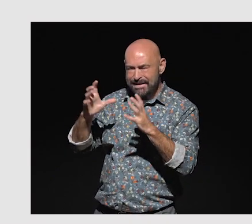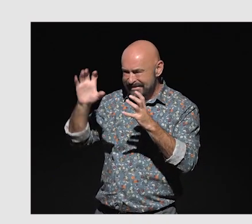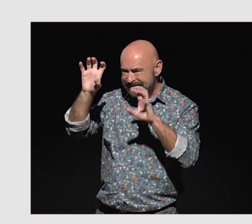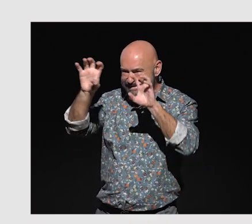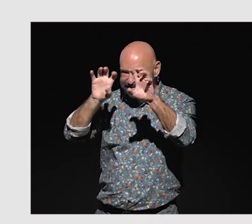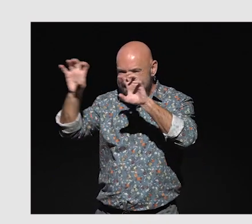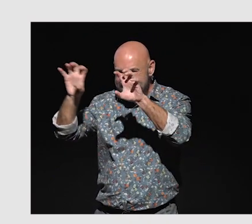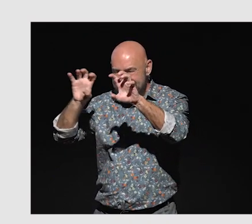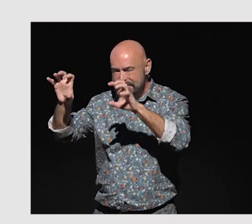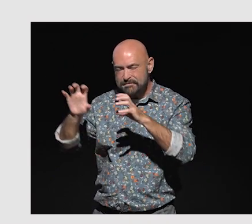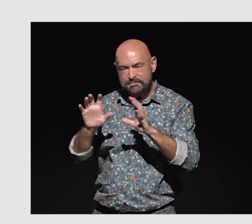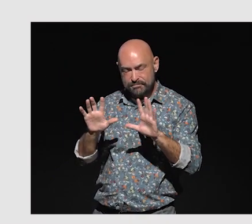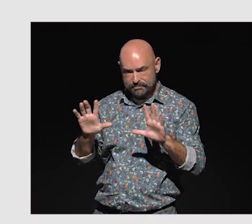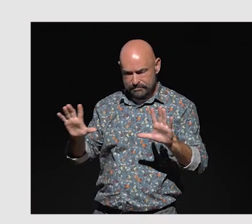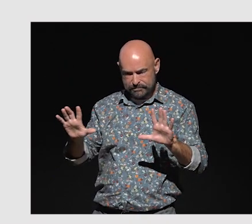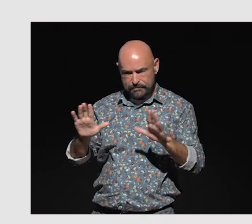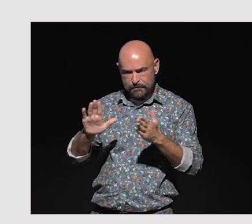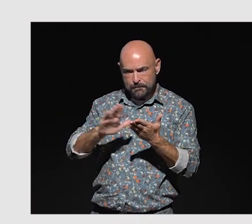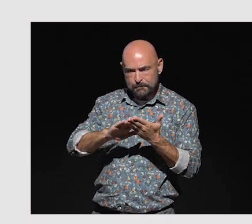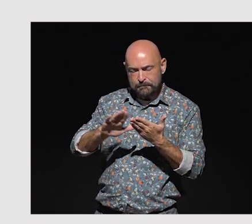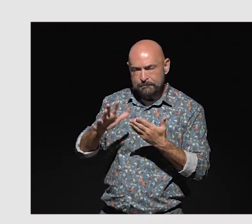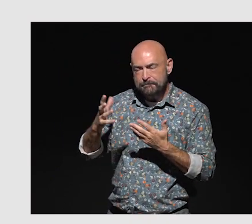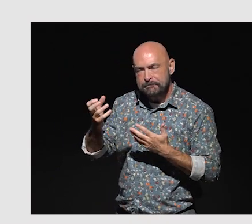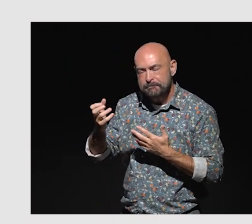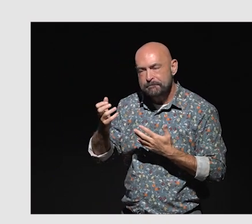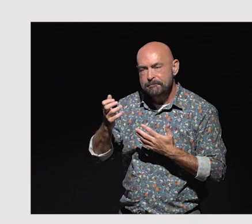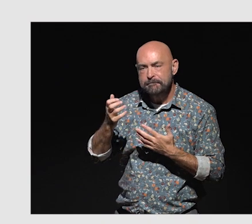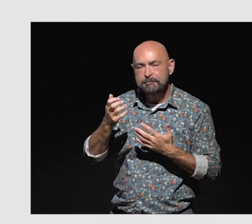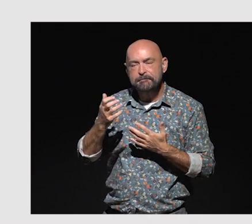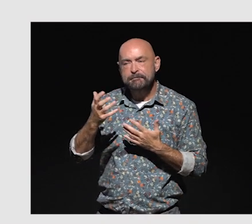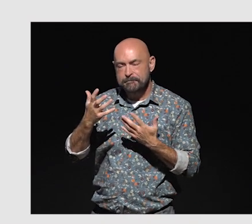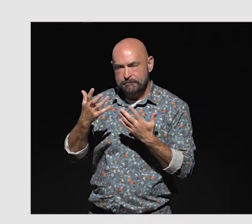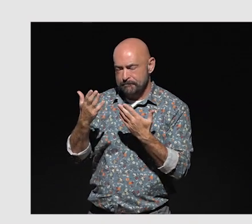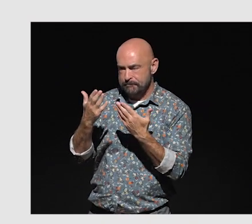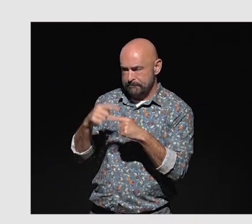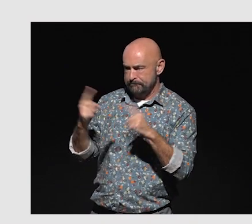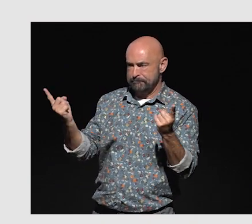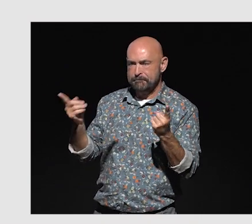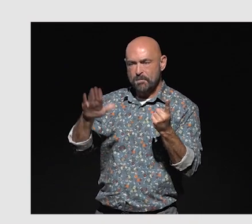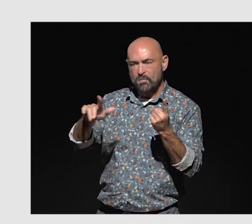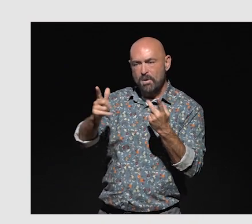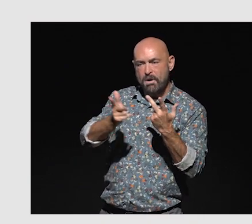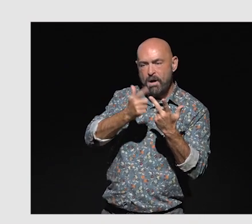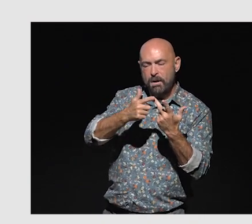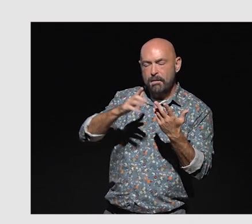and so completely does it contrast with other entirely flat areas,